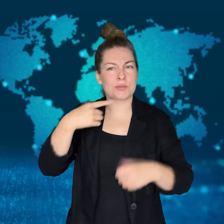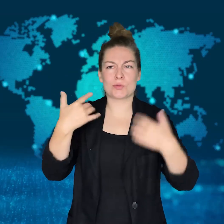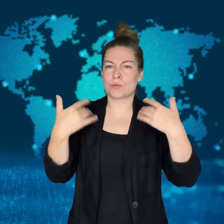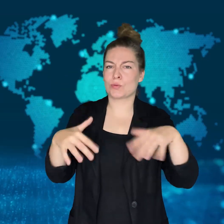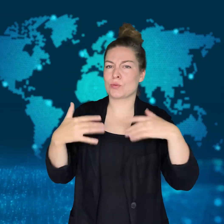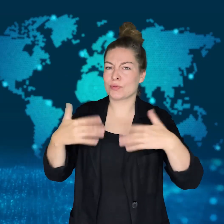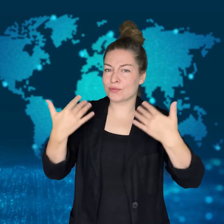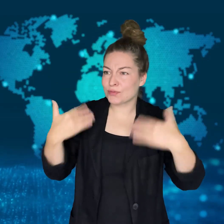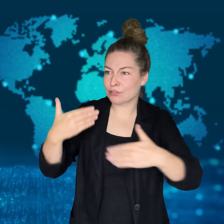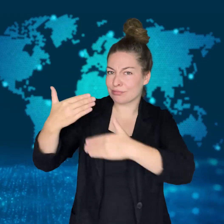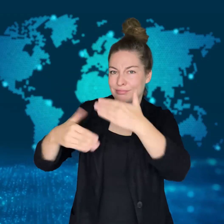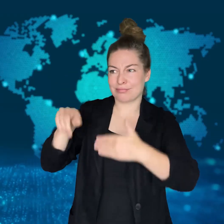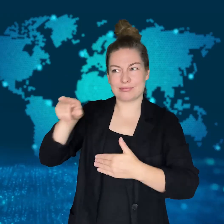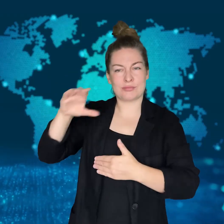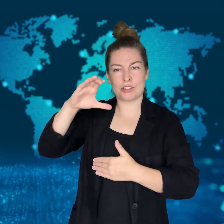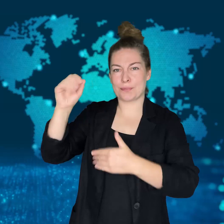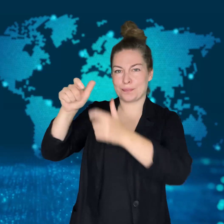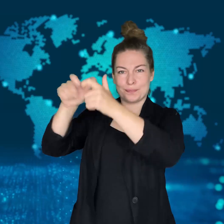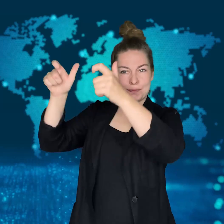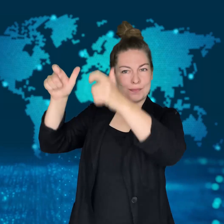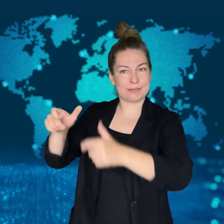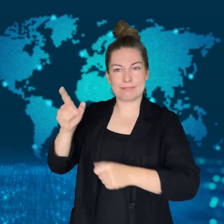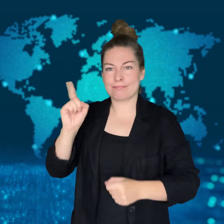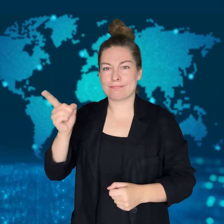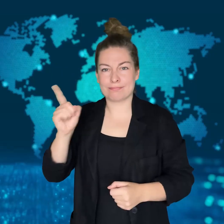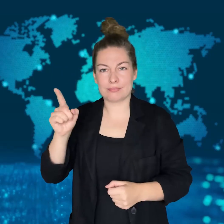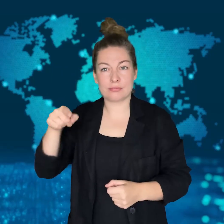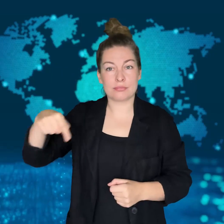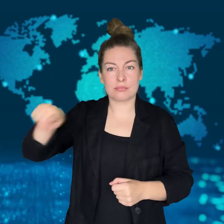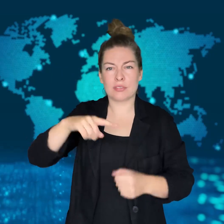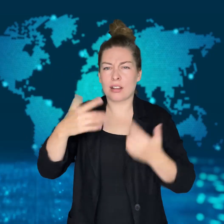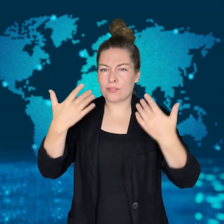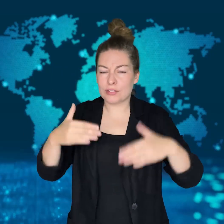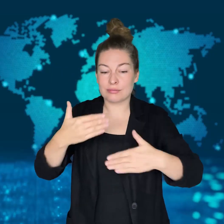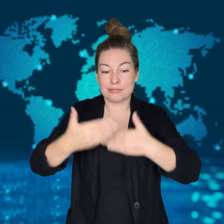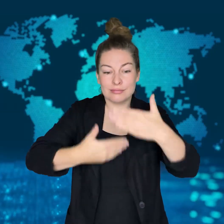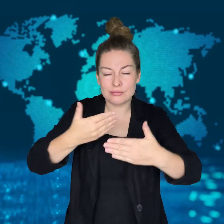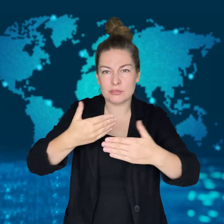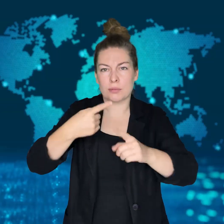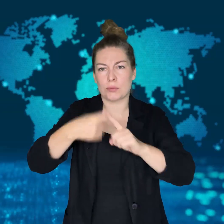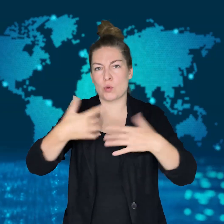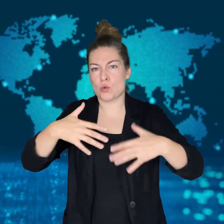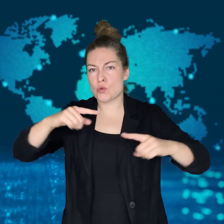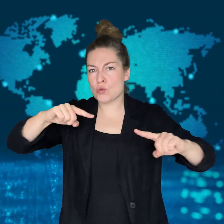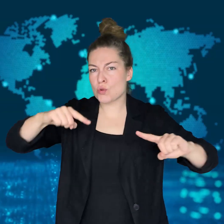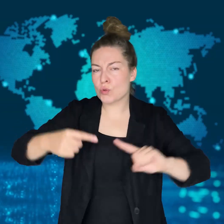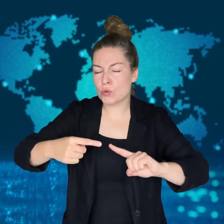Some of them claim that they were abused themselves.